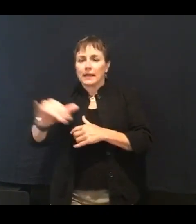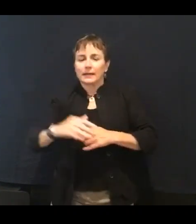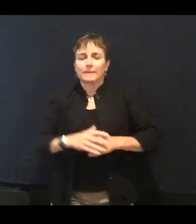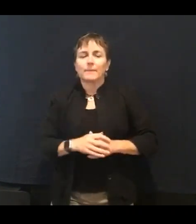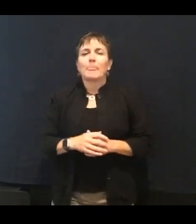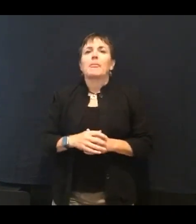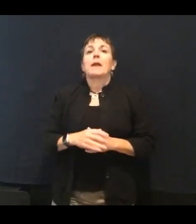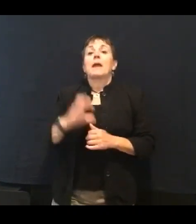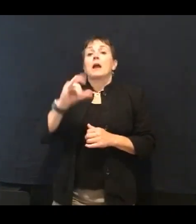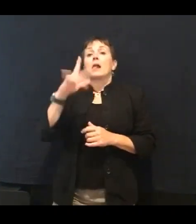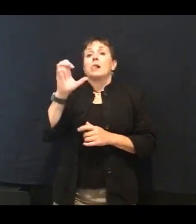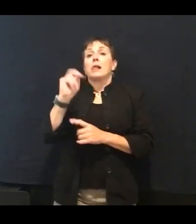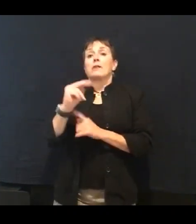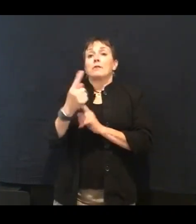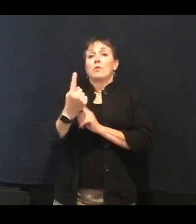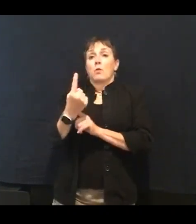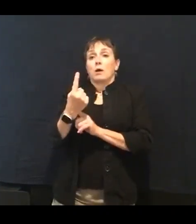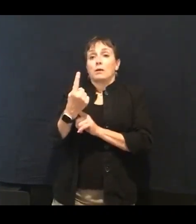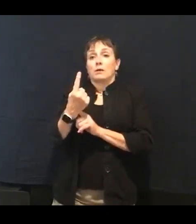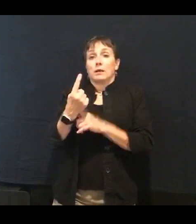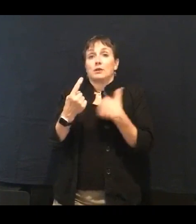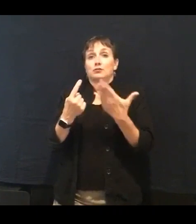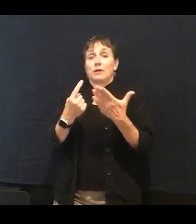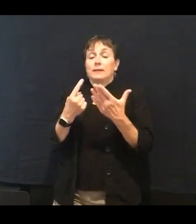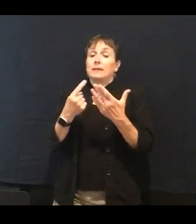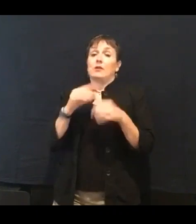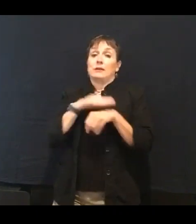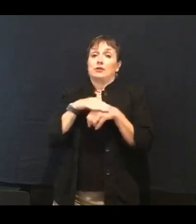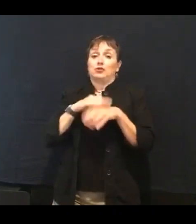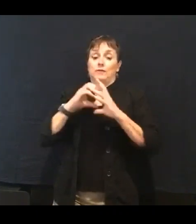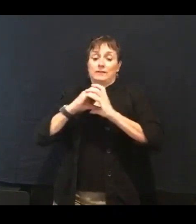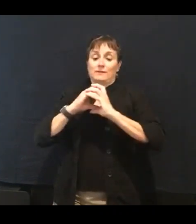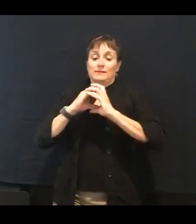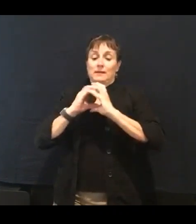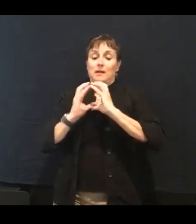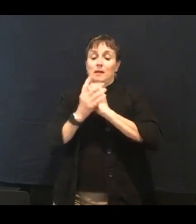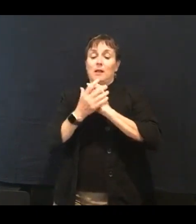clarin-1 is present at the cell surface and is comprised of a chain of two hundred and thirty